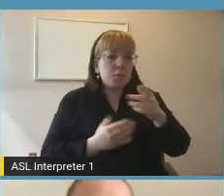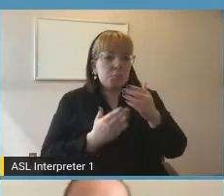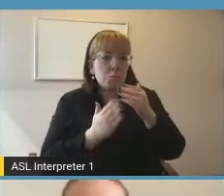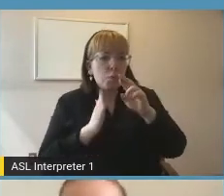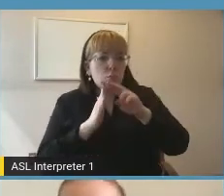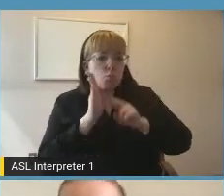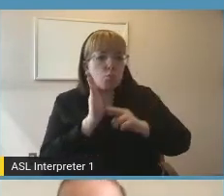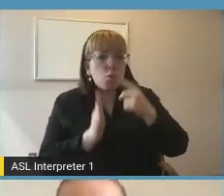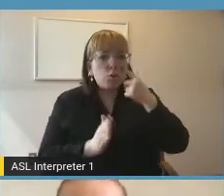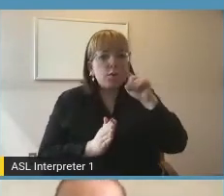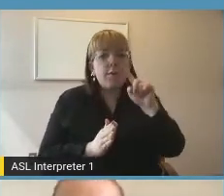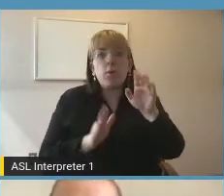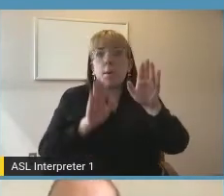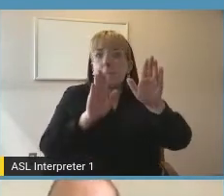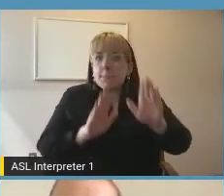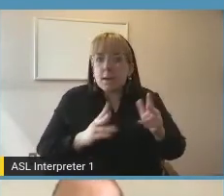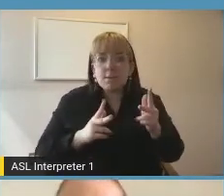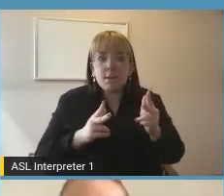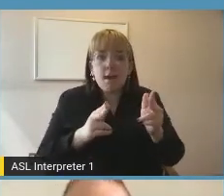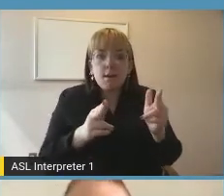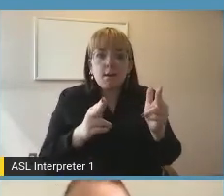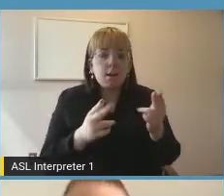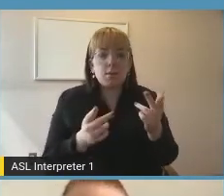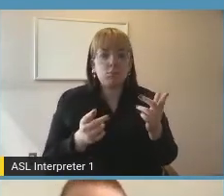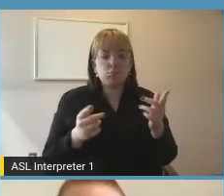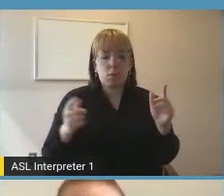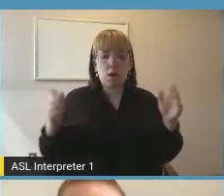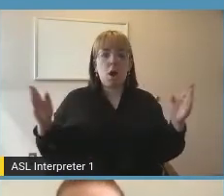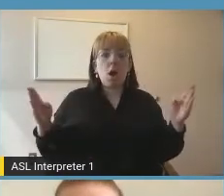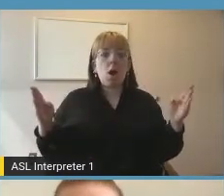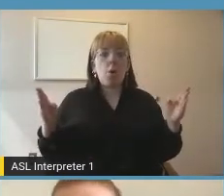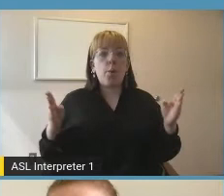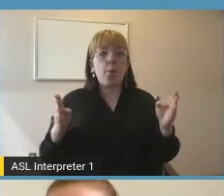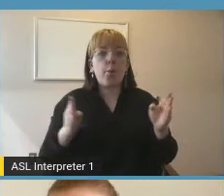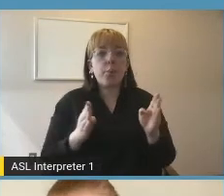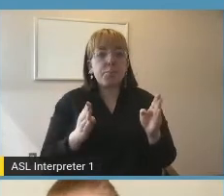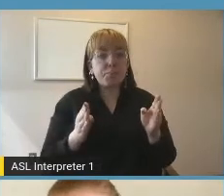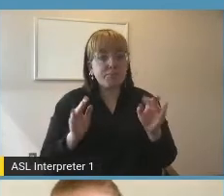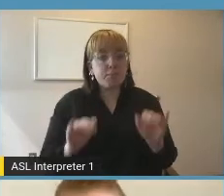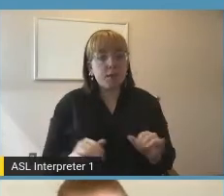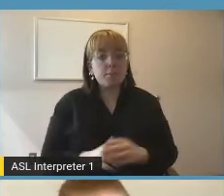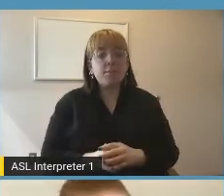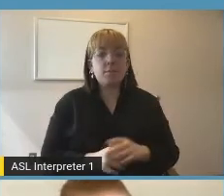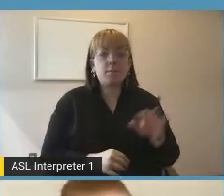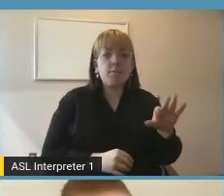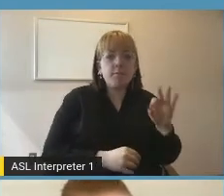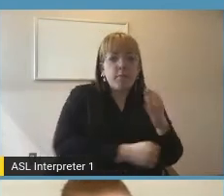approaching editing your audio. We will talk about where to find music and sound effects.